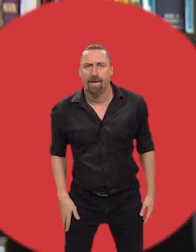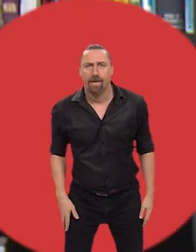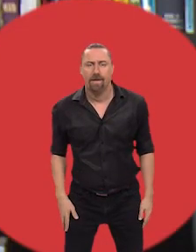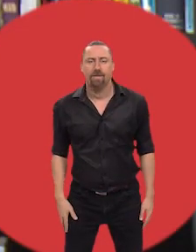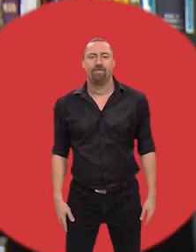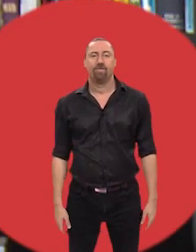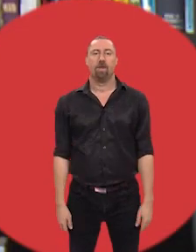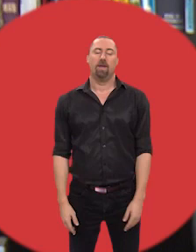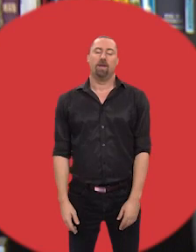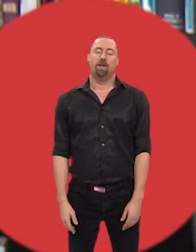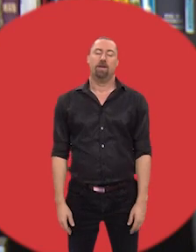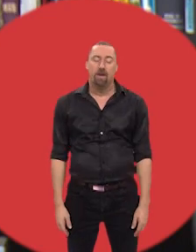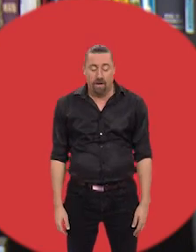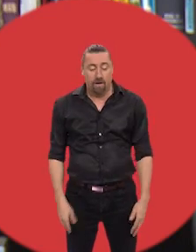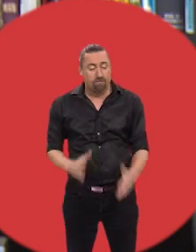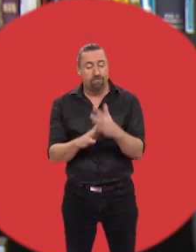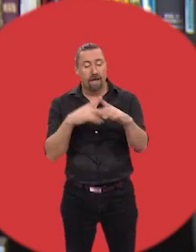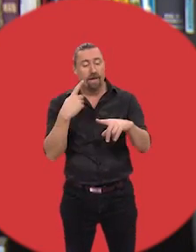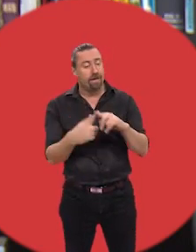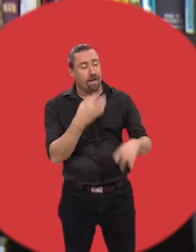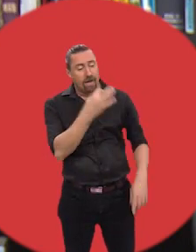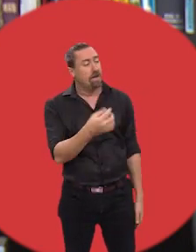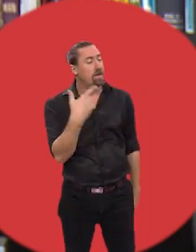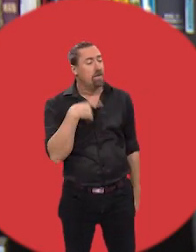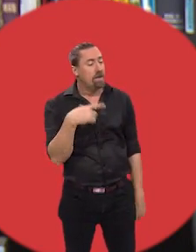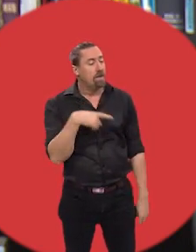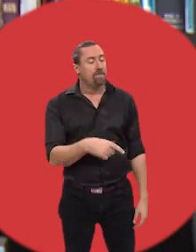"Now what?" Said Max and Cooper let out a sigh.